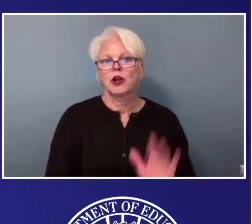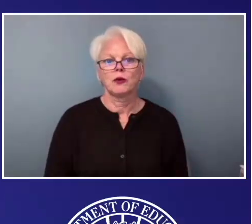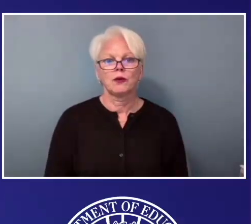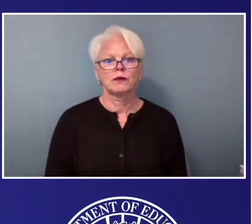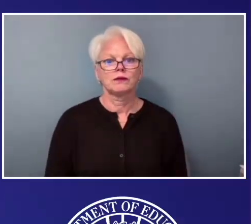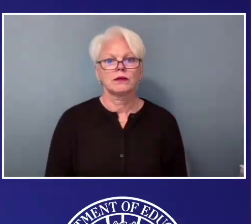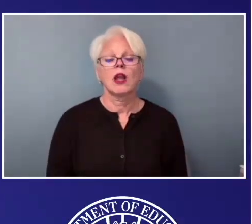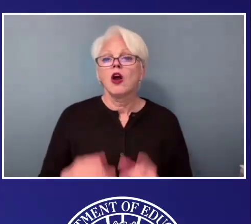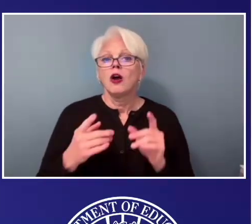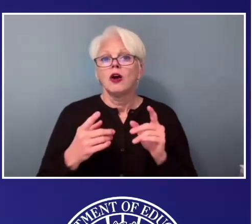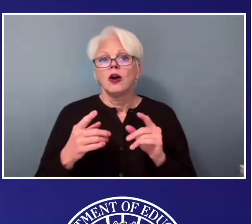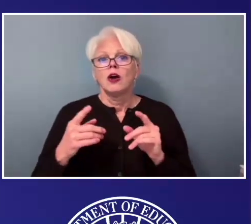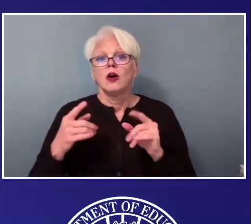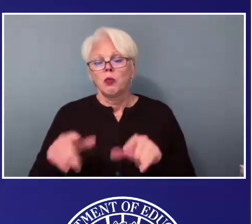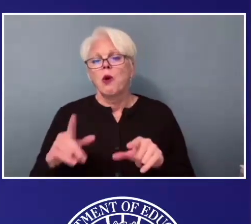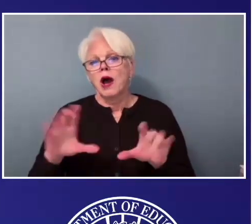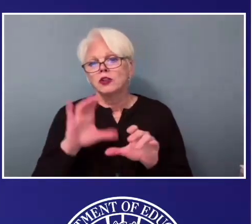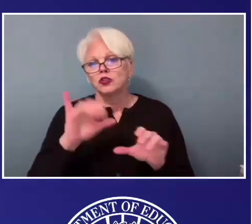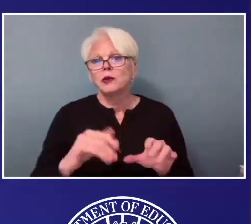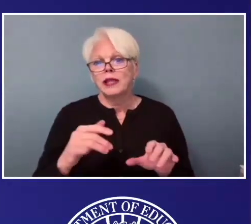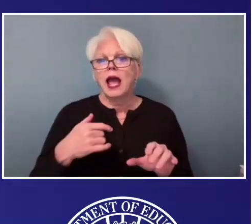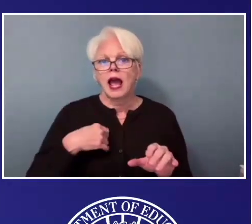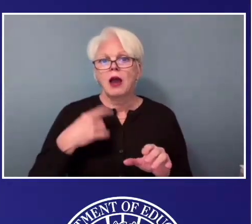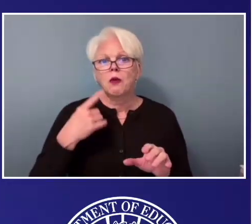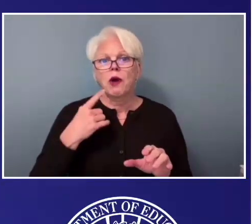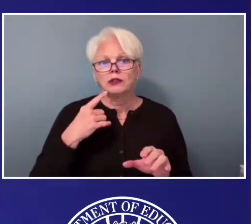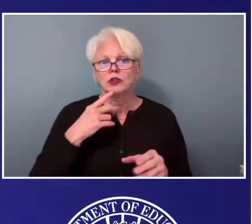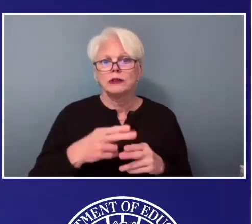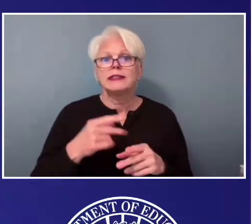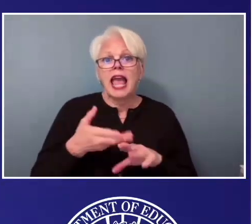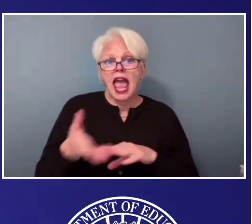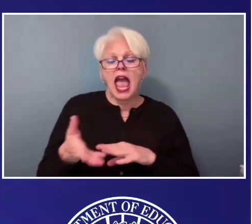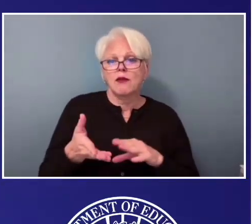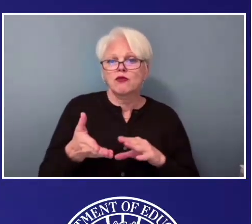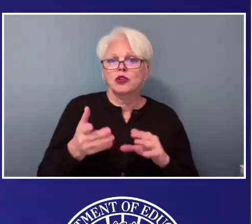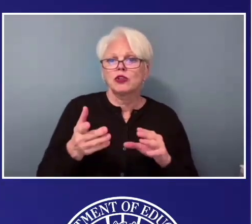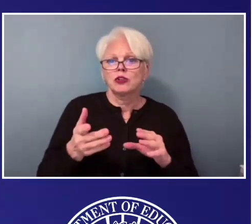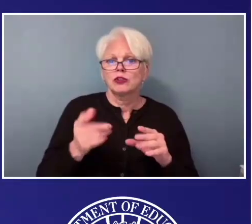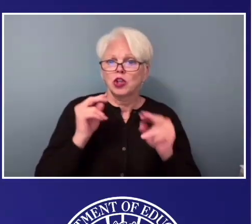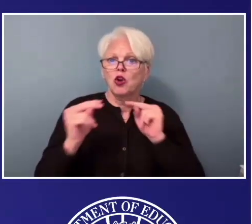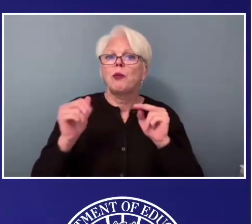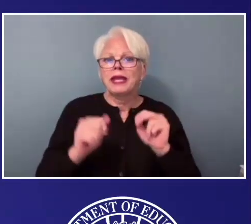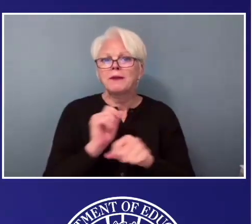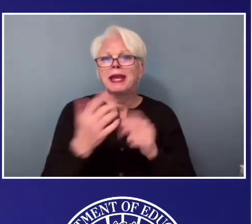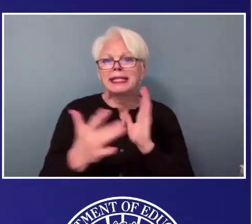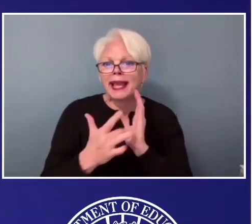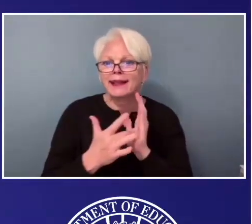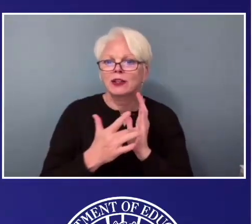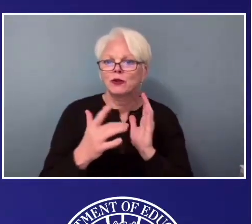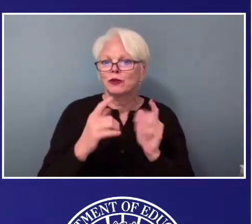While they're doing that. I do want to note briefly, we do have the ability after negotiation to make technical corrections. Obviously, whatever you guys vote on or